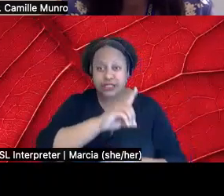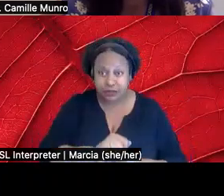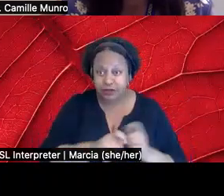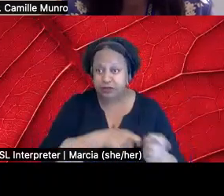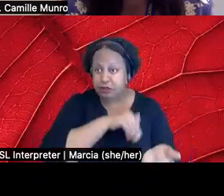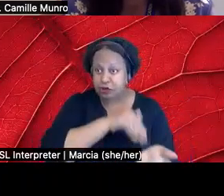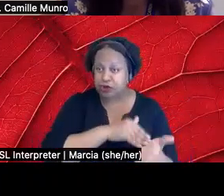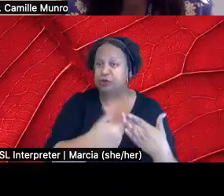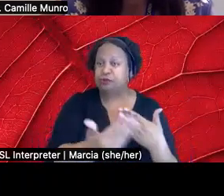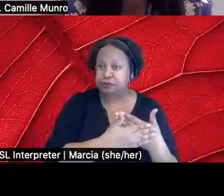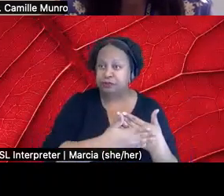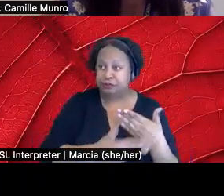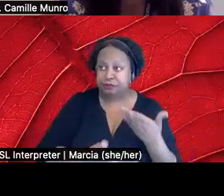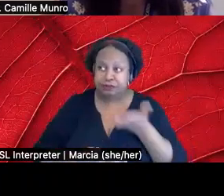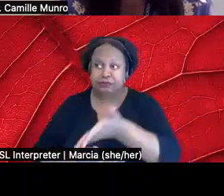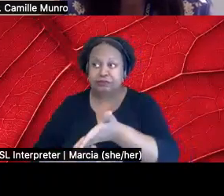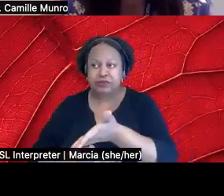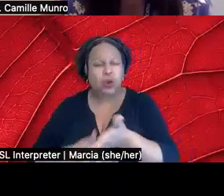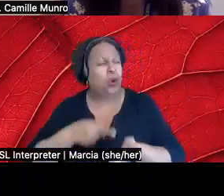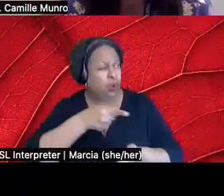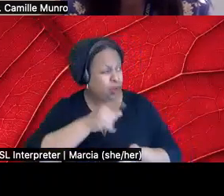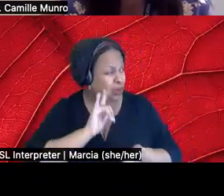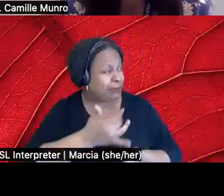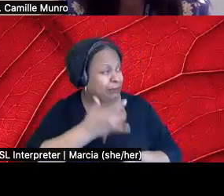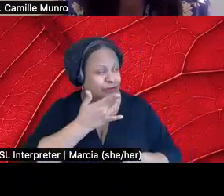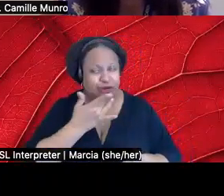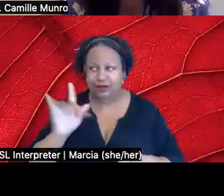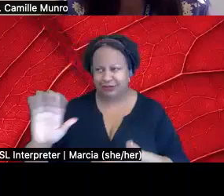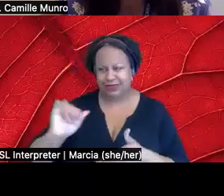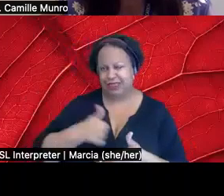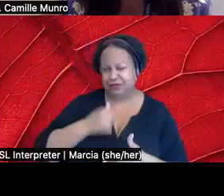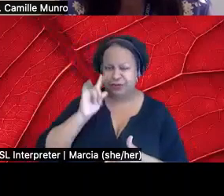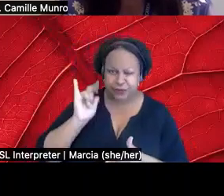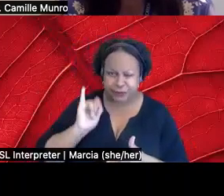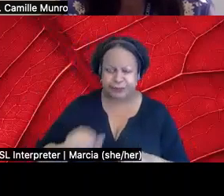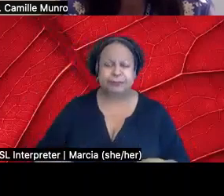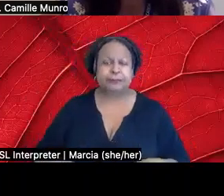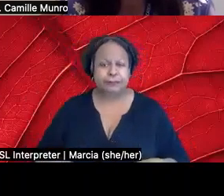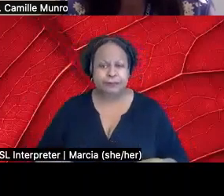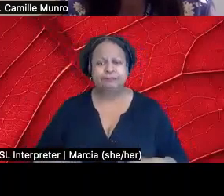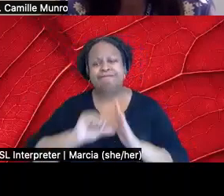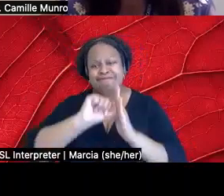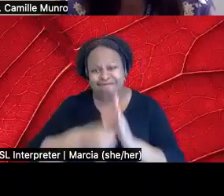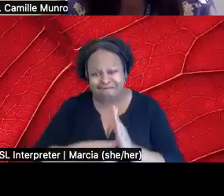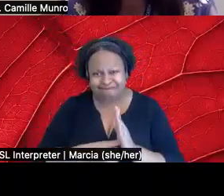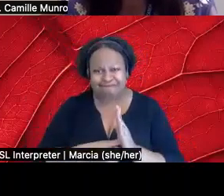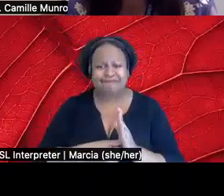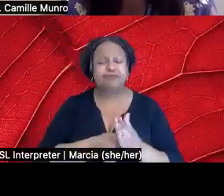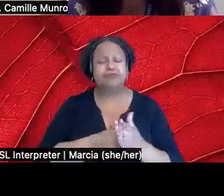So I need to just highlight again the same issues around true accommodations for disability.